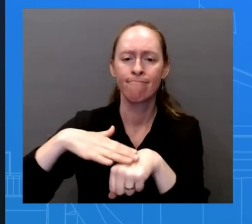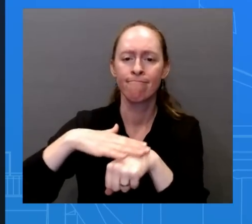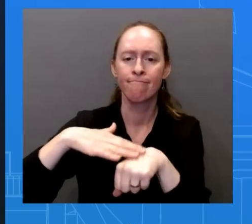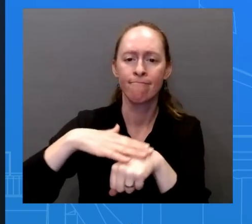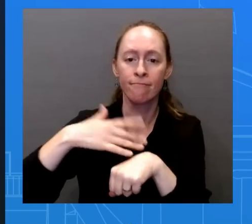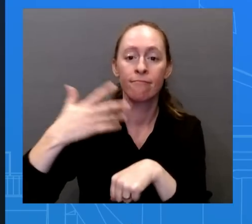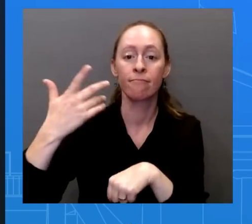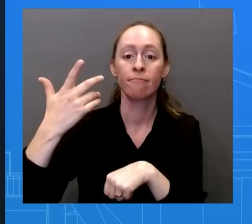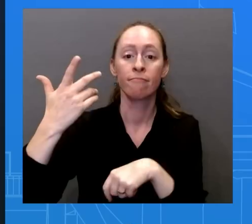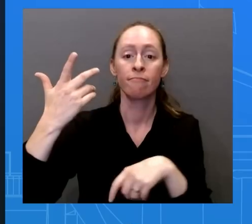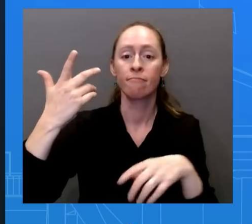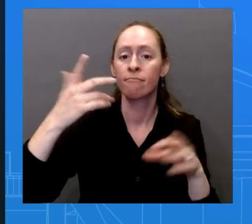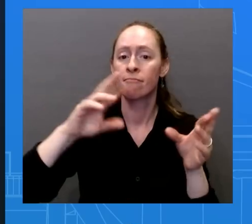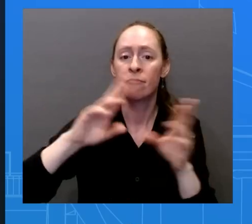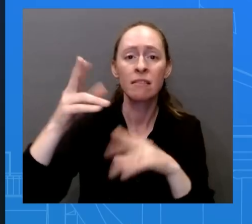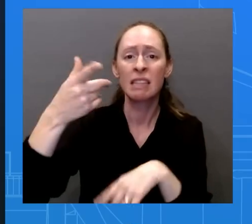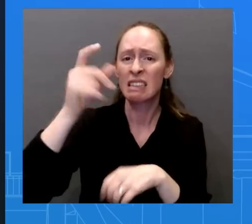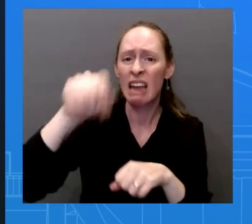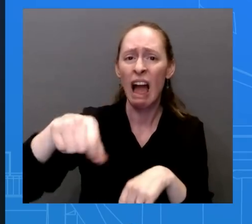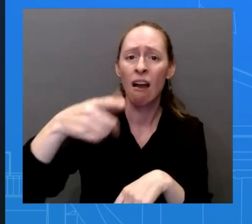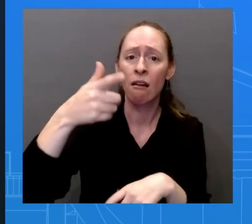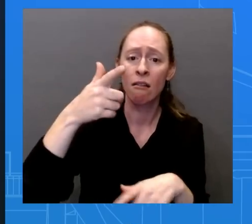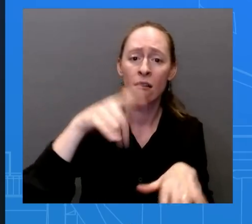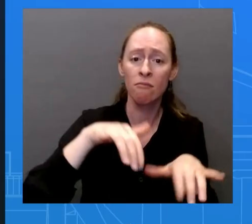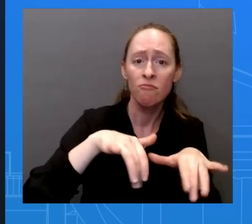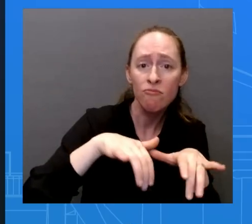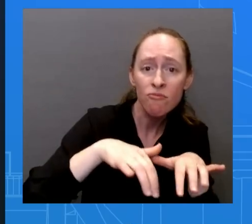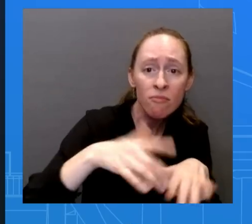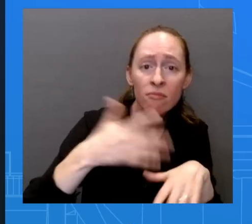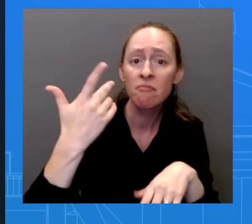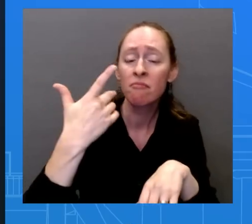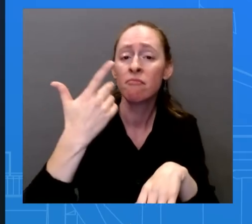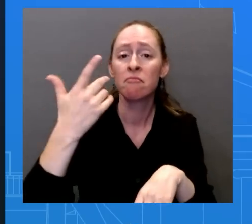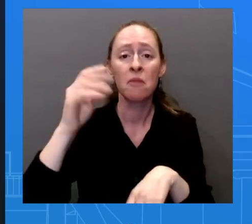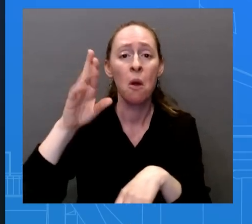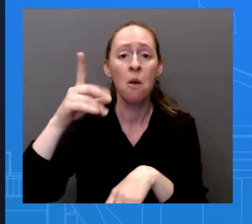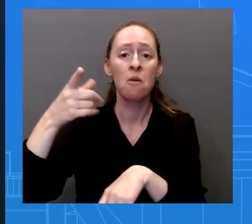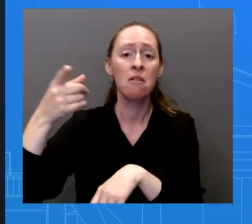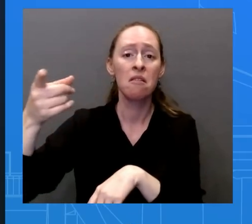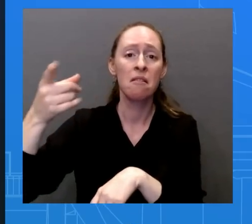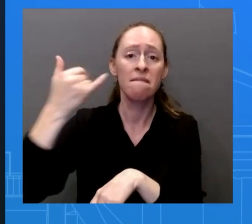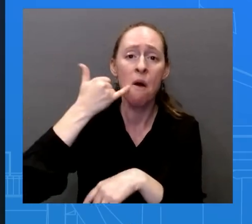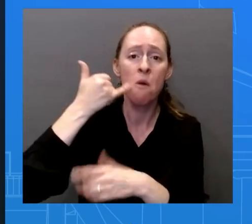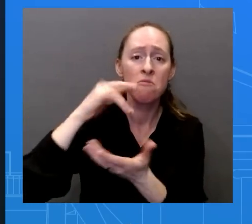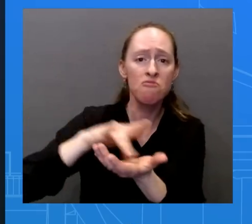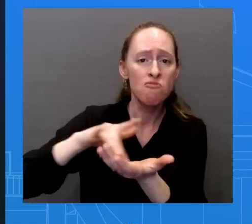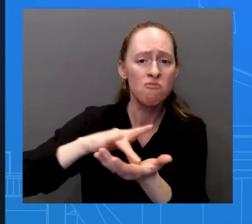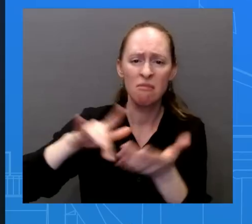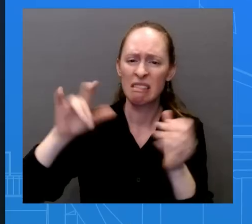Look, it's -- it's just taking -- it's taking some time, but the Department of Education is very much focused on this.